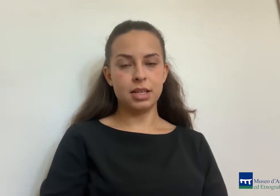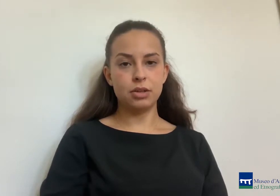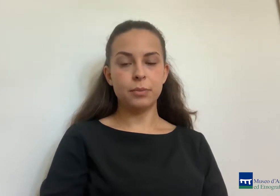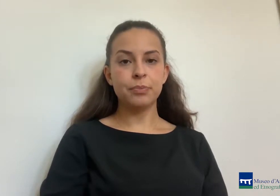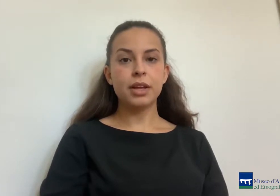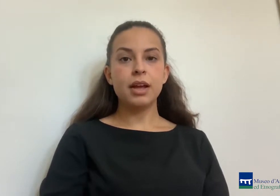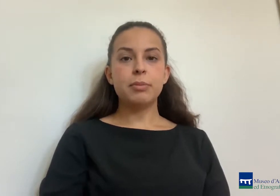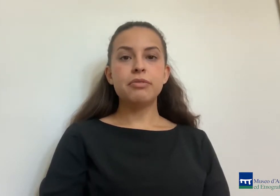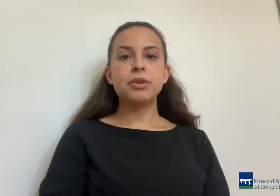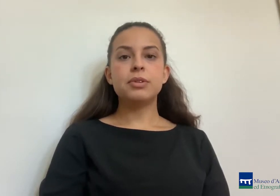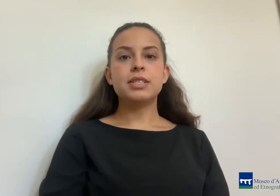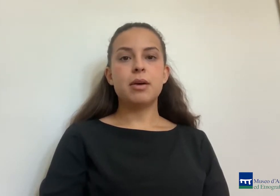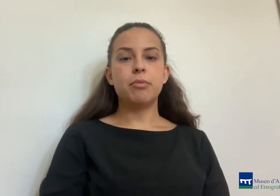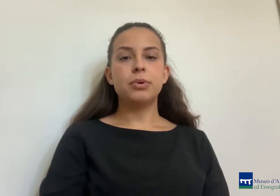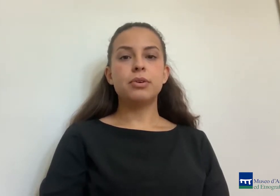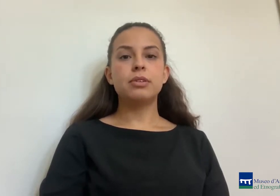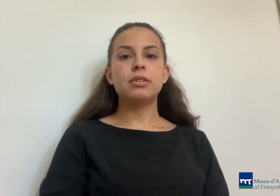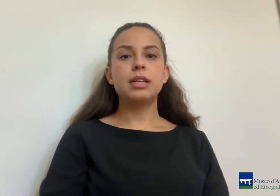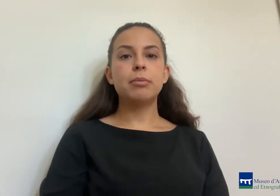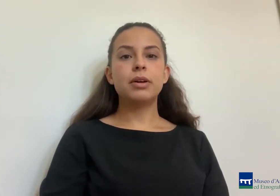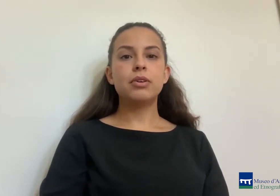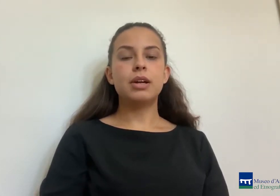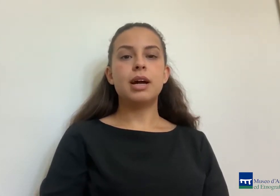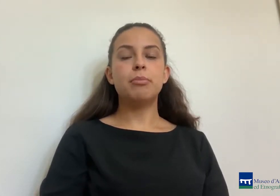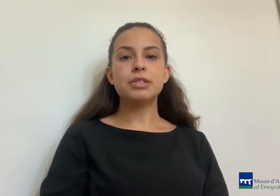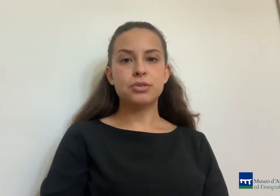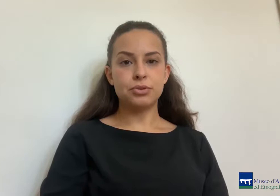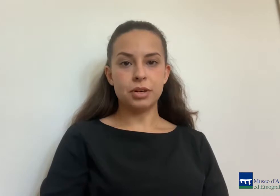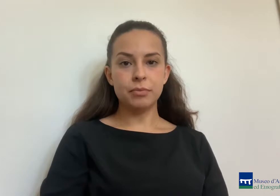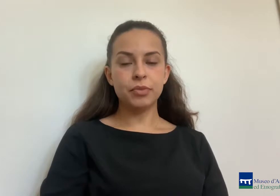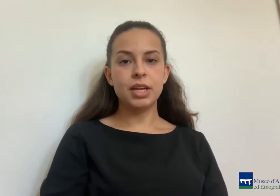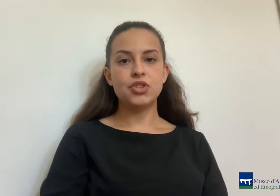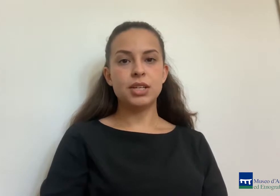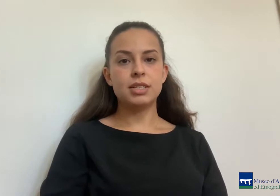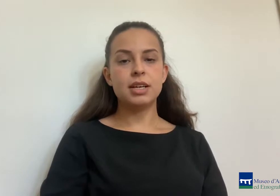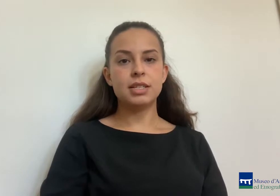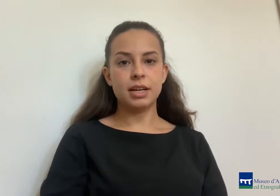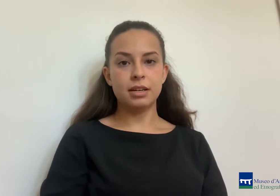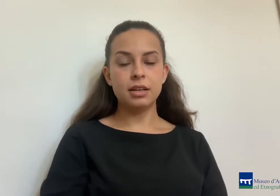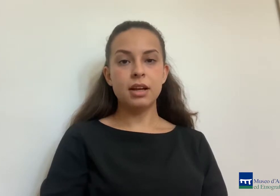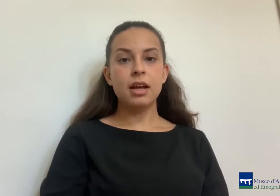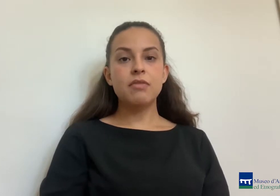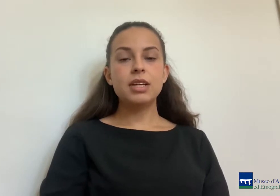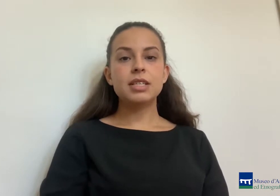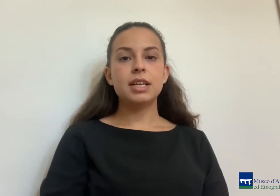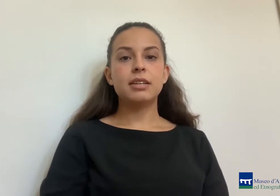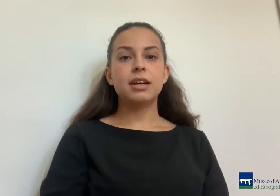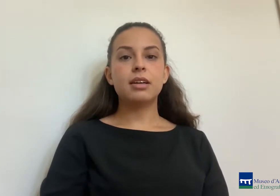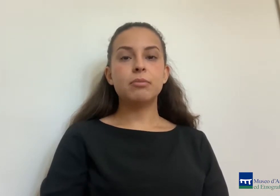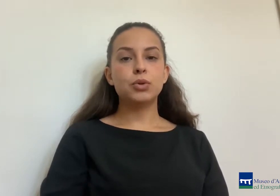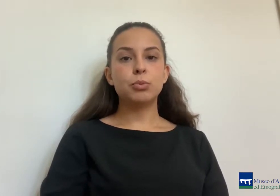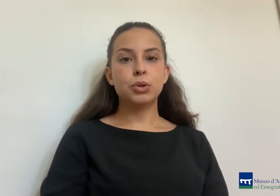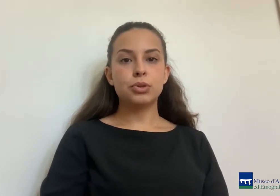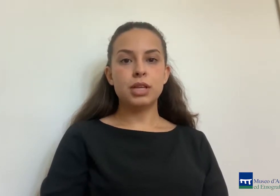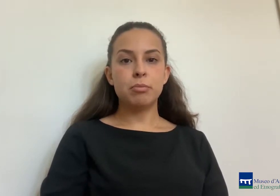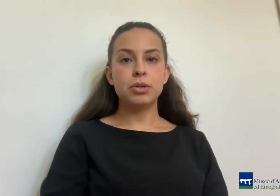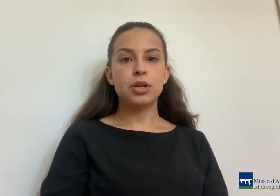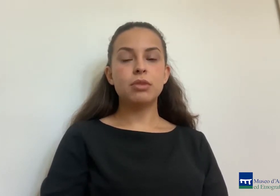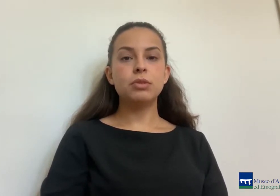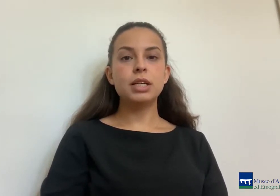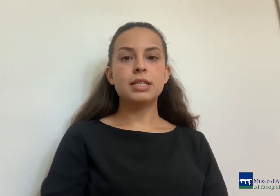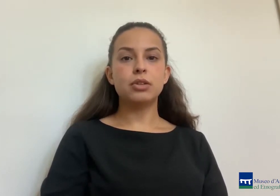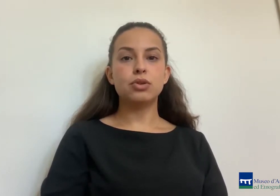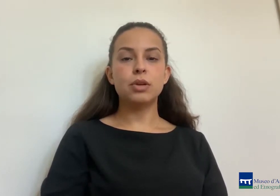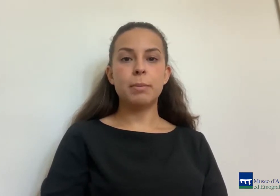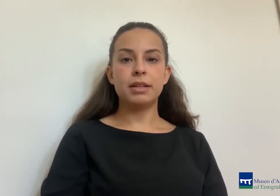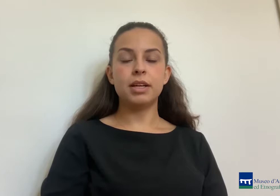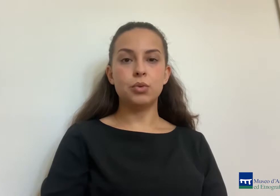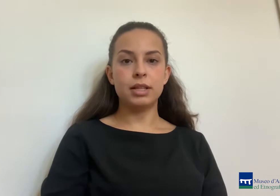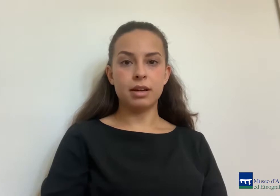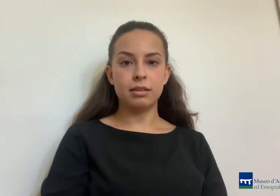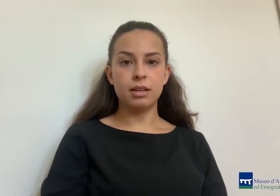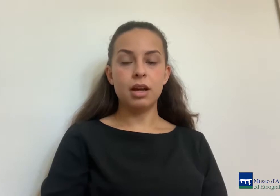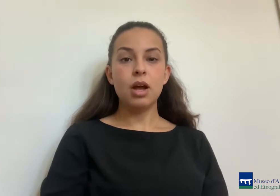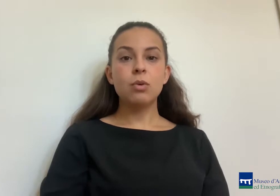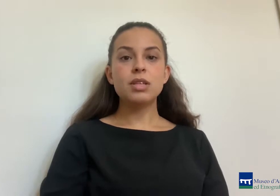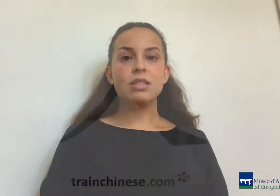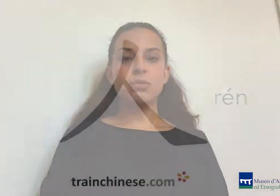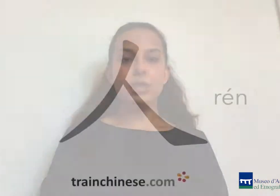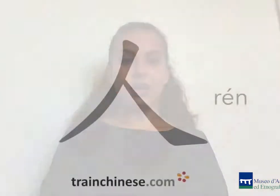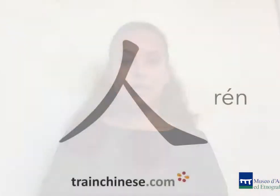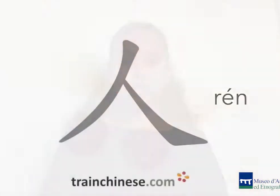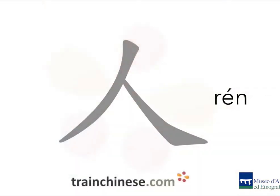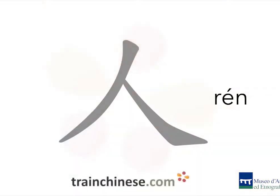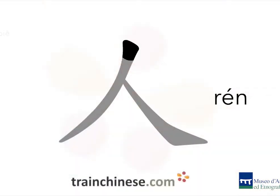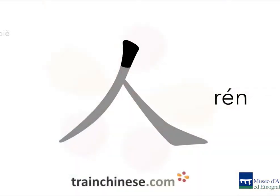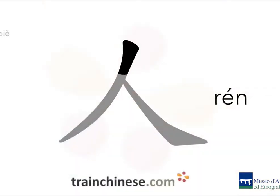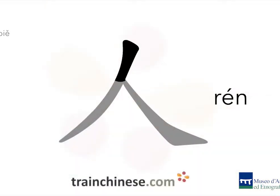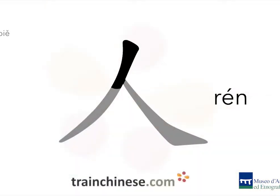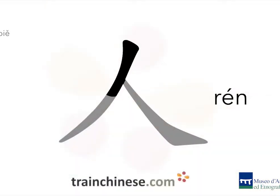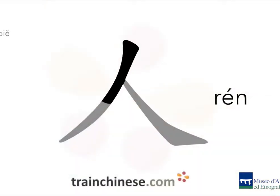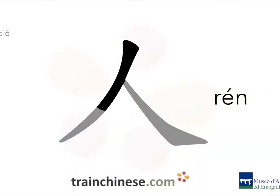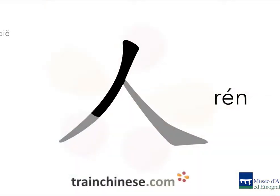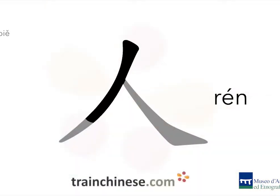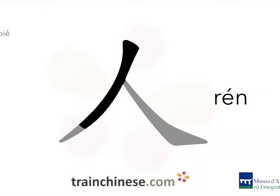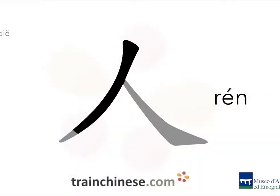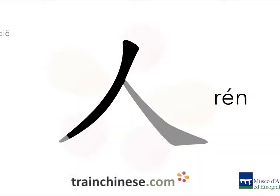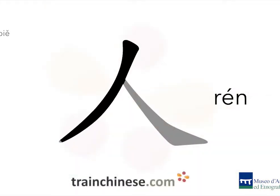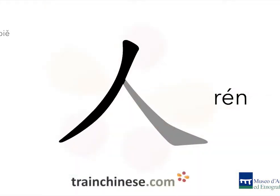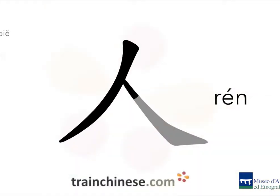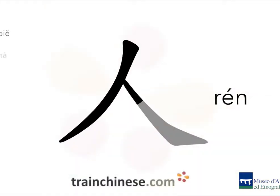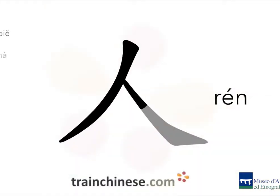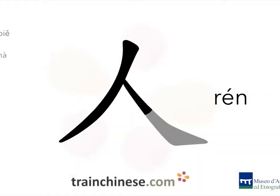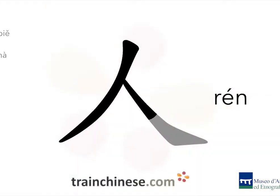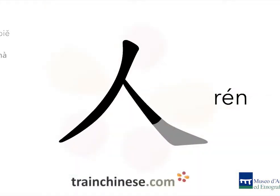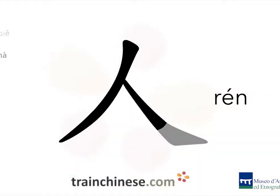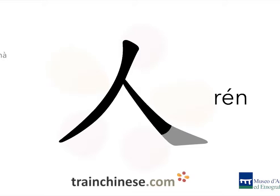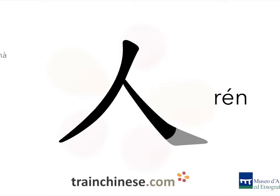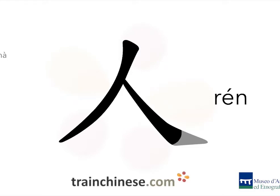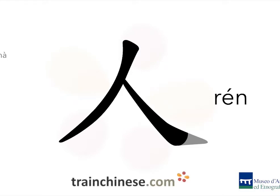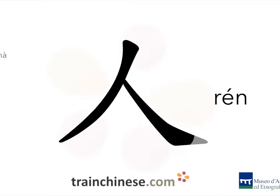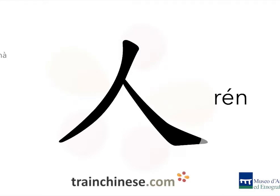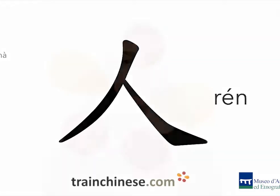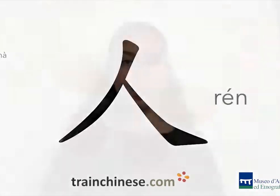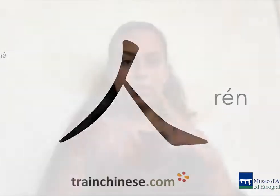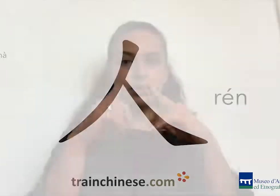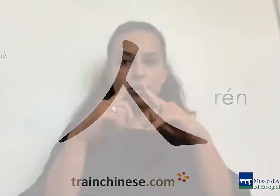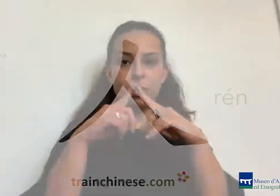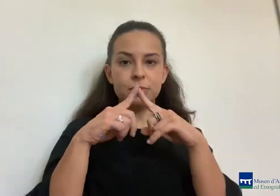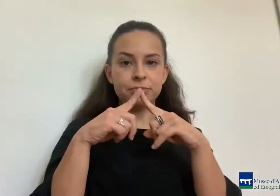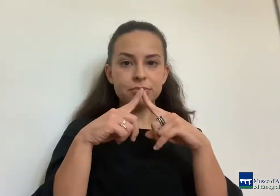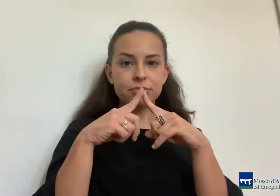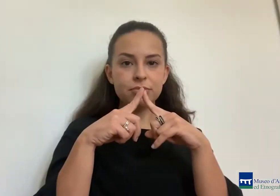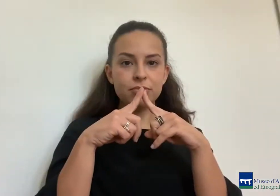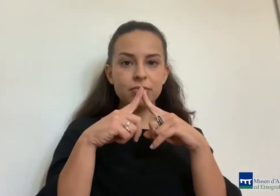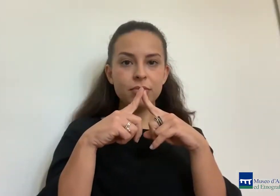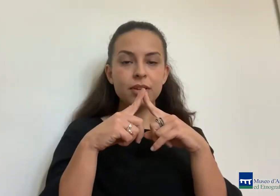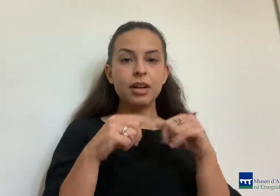For example, the word "person", in Chinese "rén", is written in a very simple manner, using only two strokes. These two strokes can be reproduced with the use of the two indexes of the hands. Like this.